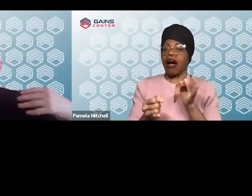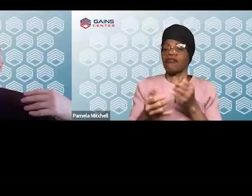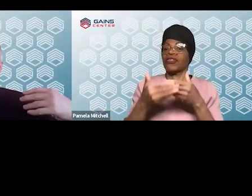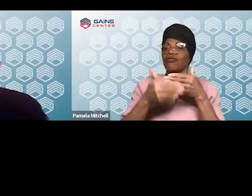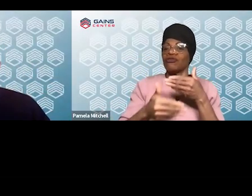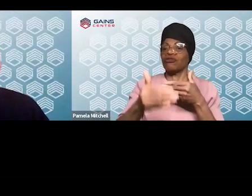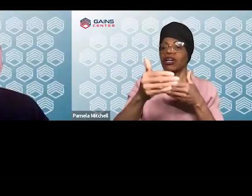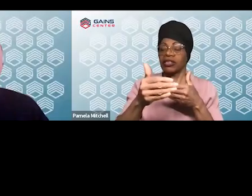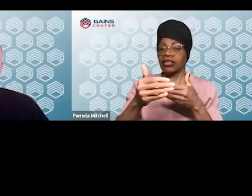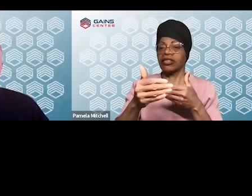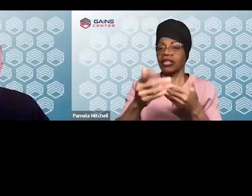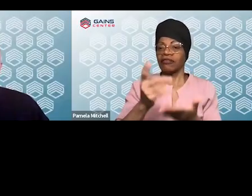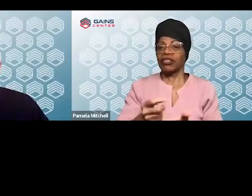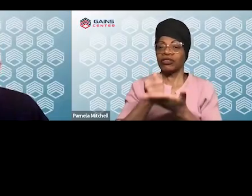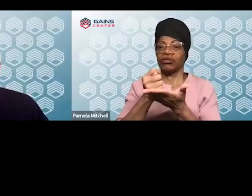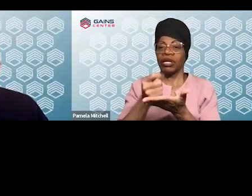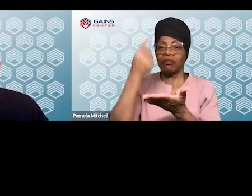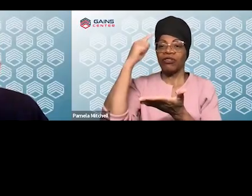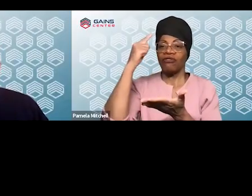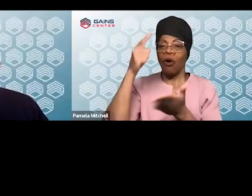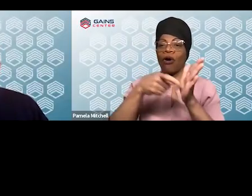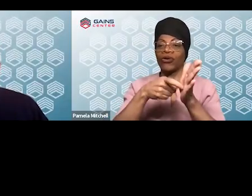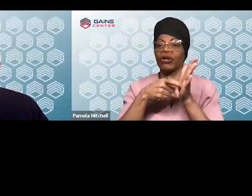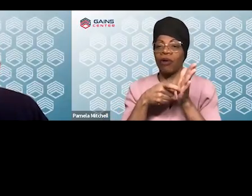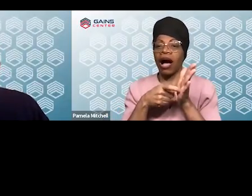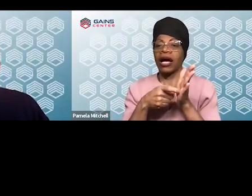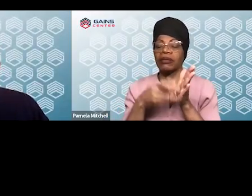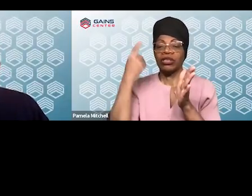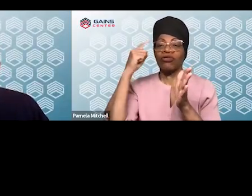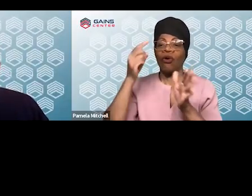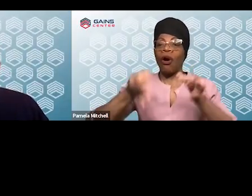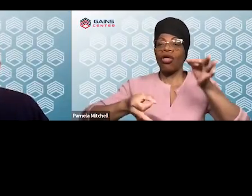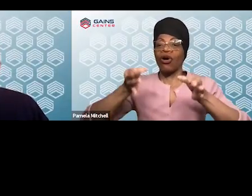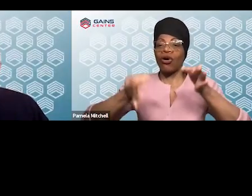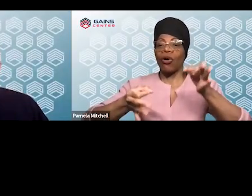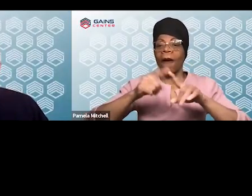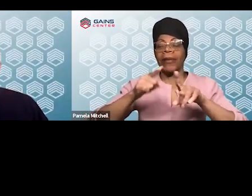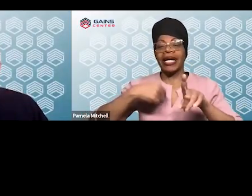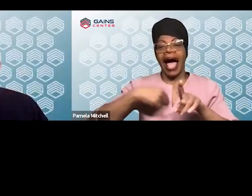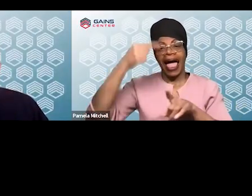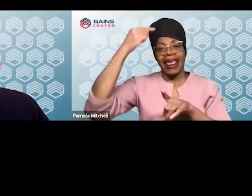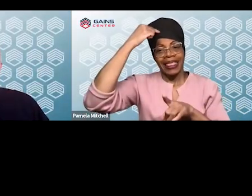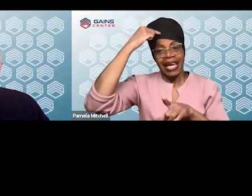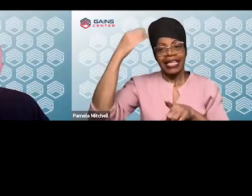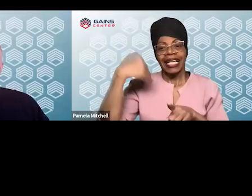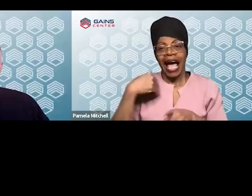or treatment requirements for the court. But I think it has real potential.